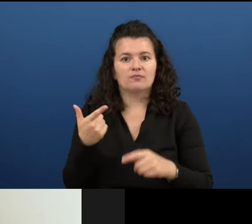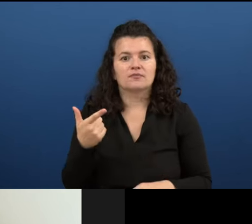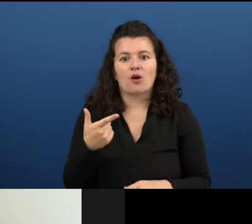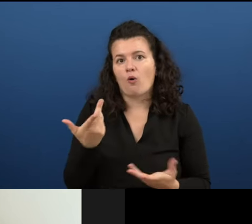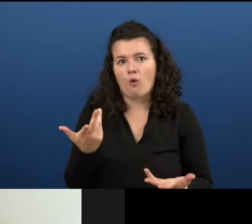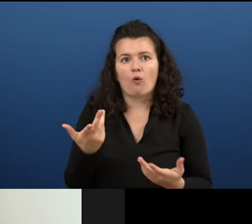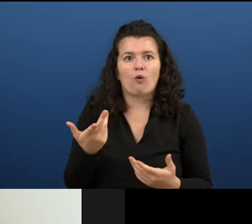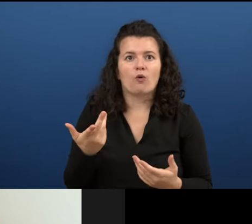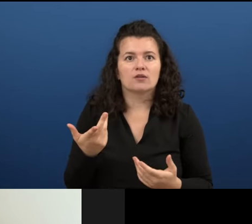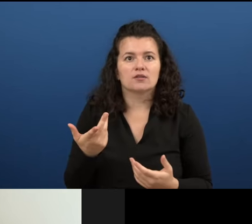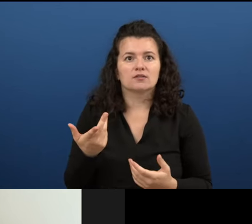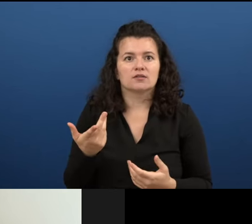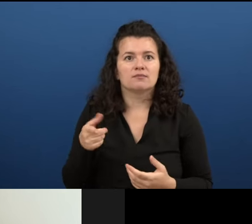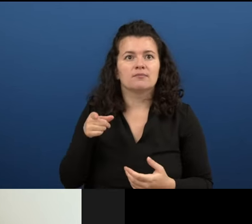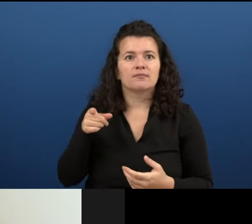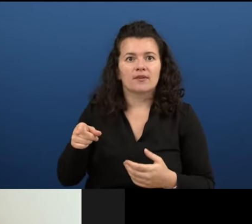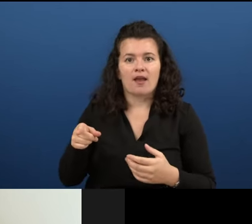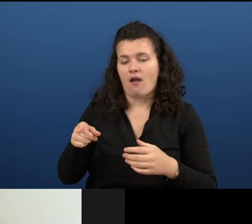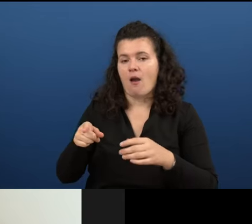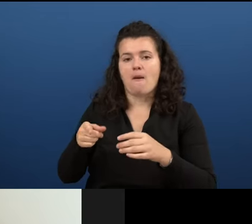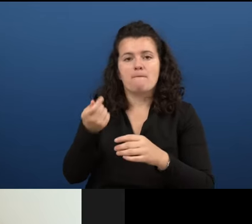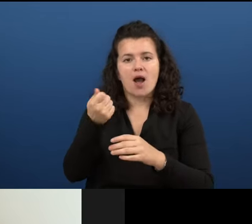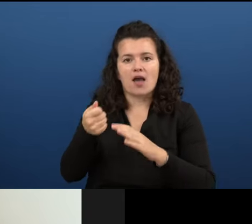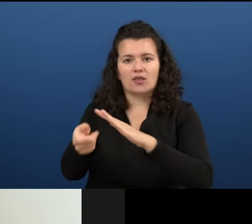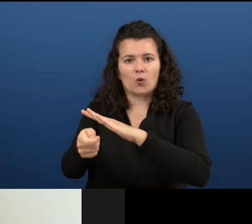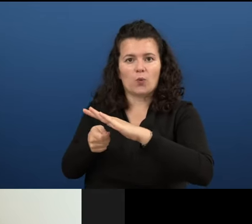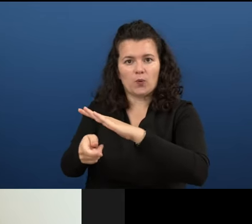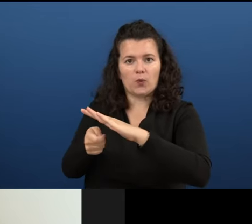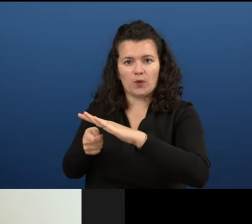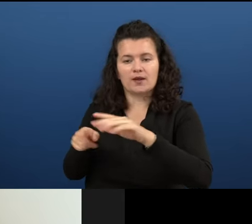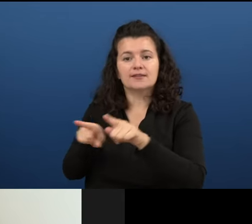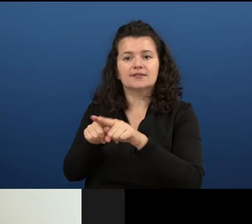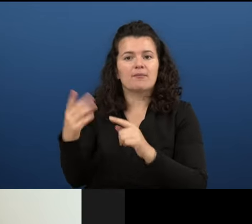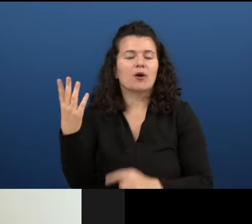anyone with a disability who is who was hearing impaired isn't able to transact.